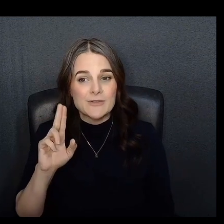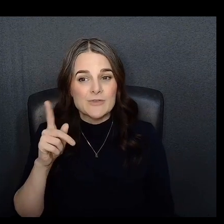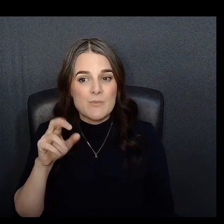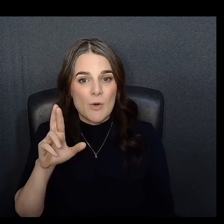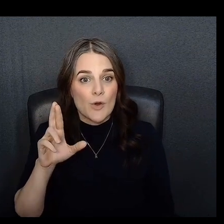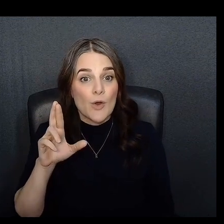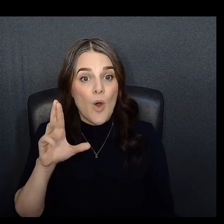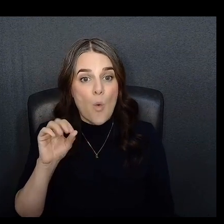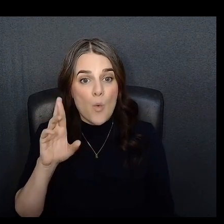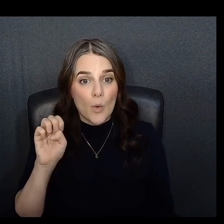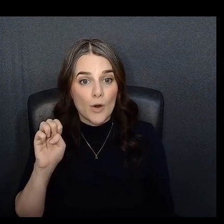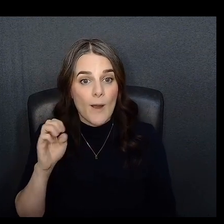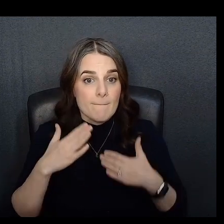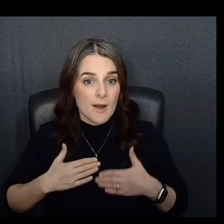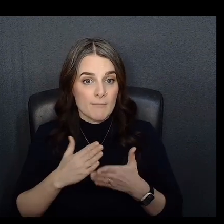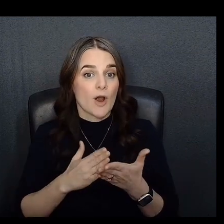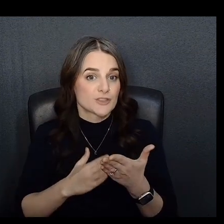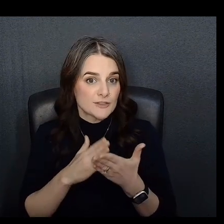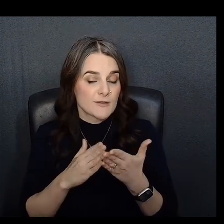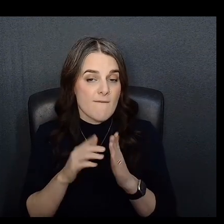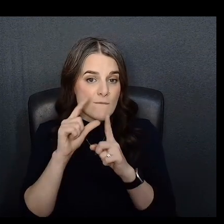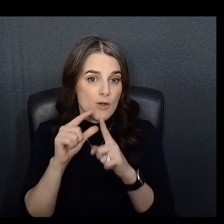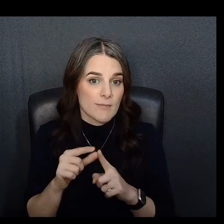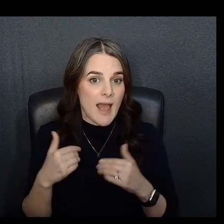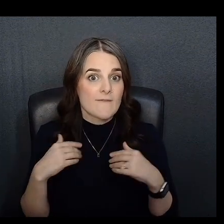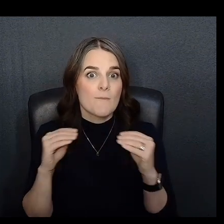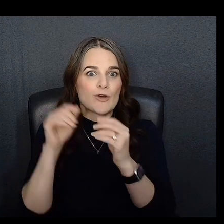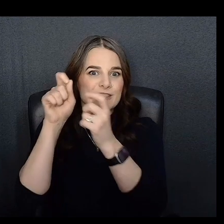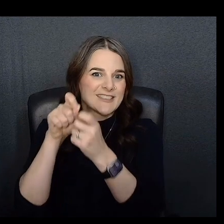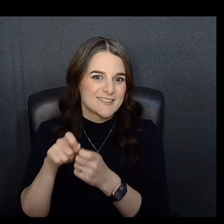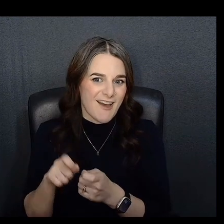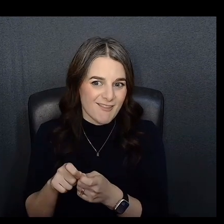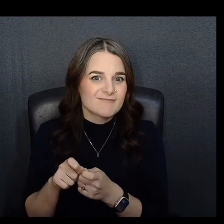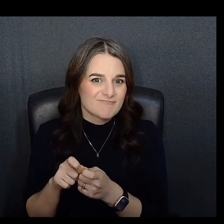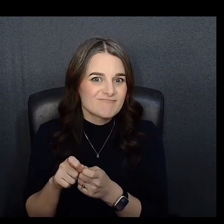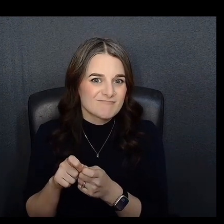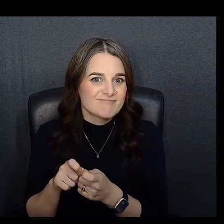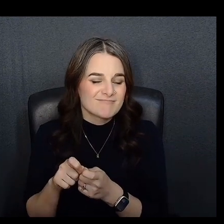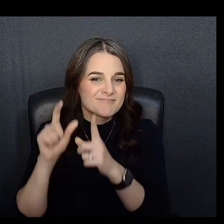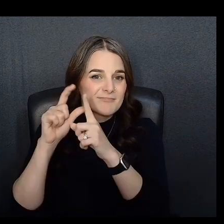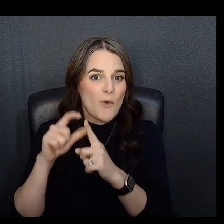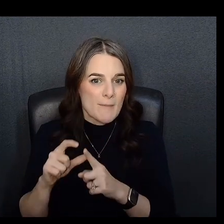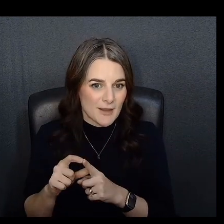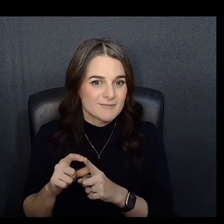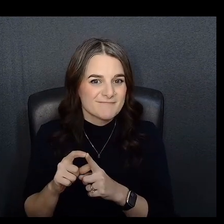You'll see that they have more detailed vocabulary on here as well.